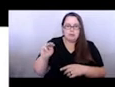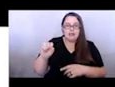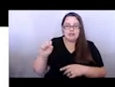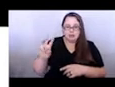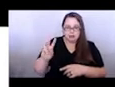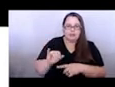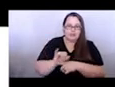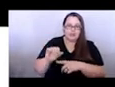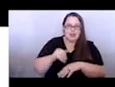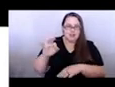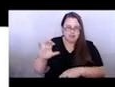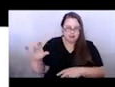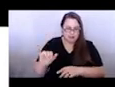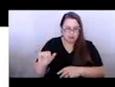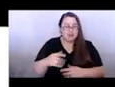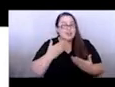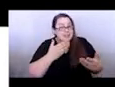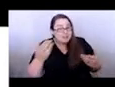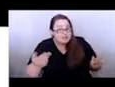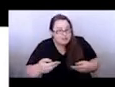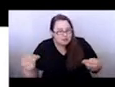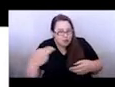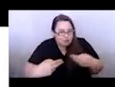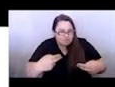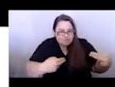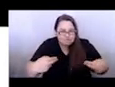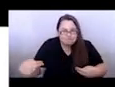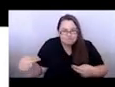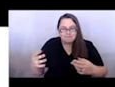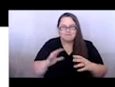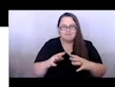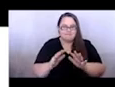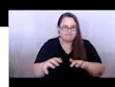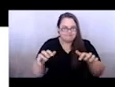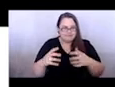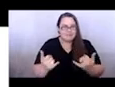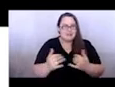So we would like to begin today's webinar with a quick poll to explore your understanding